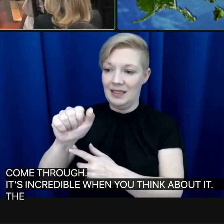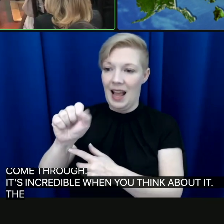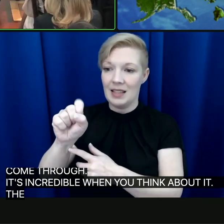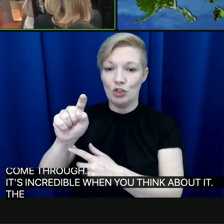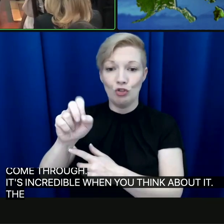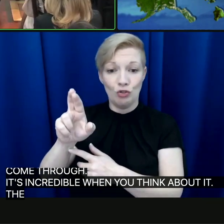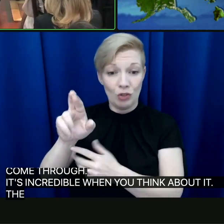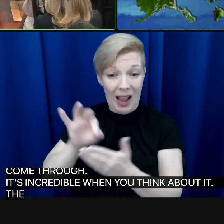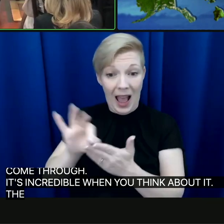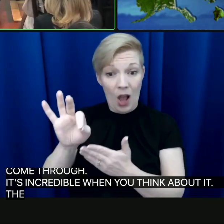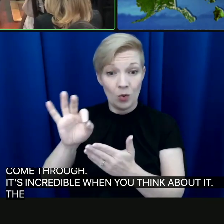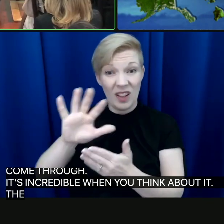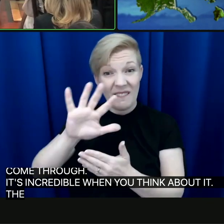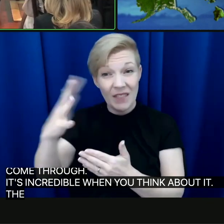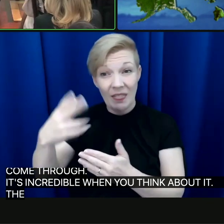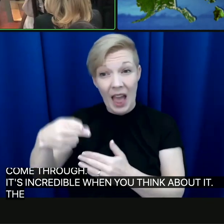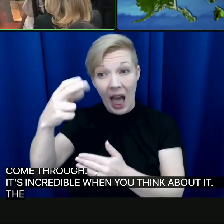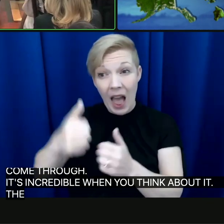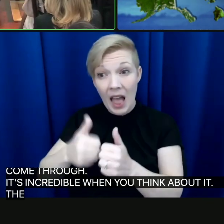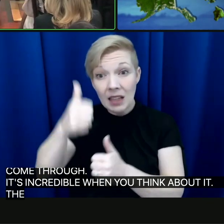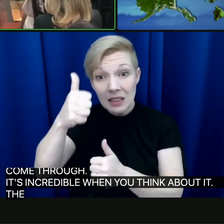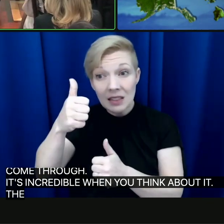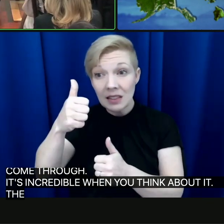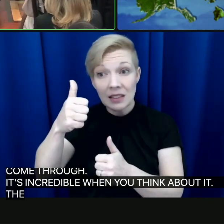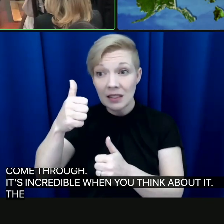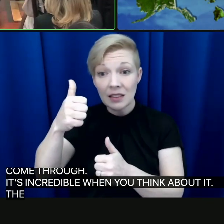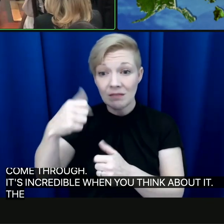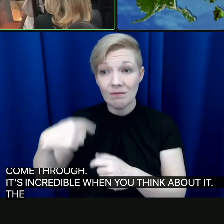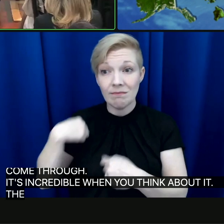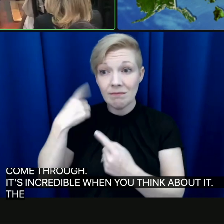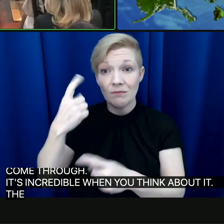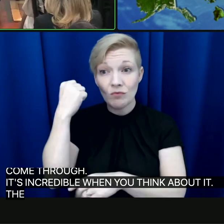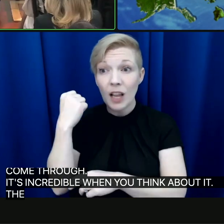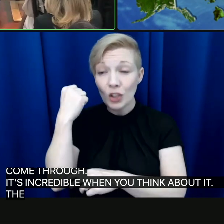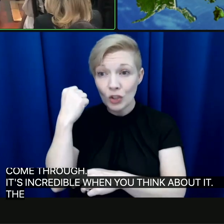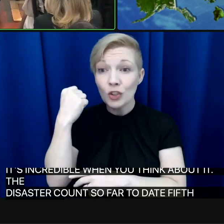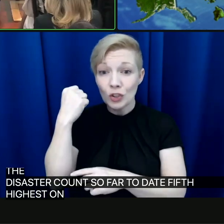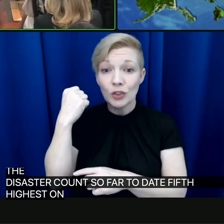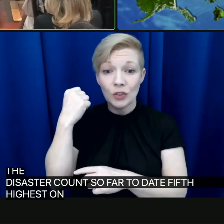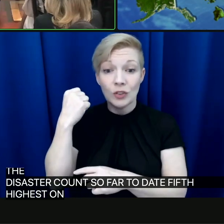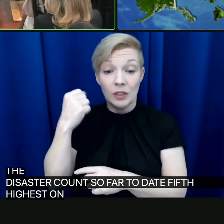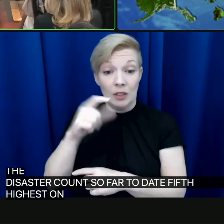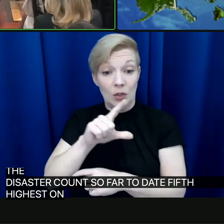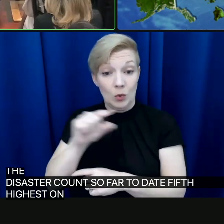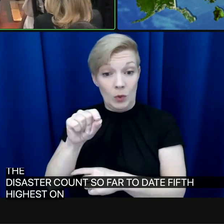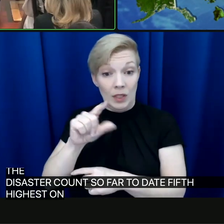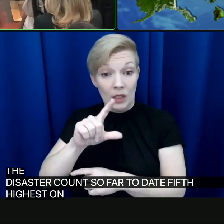And we continue to watch this now 2020 and 2021,